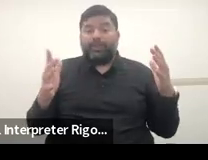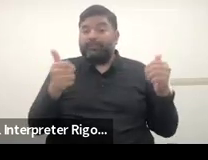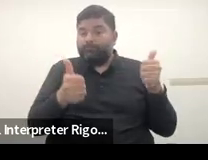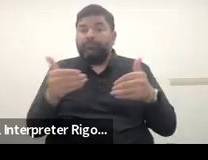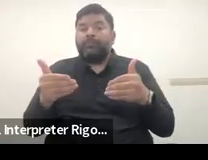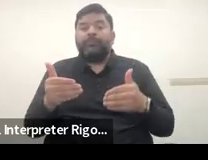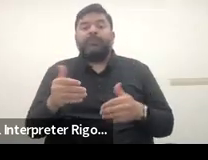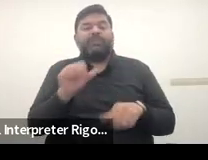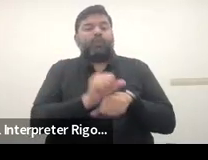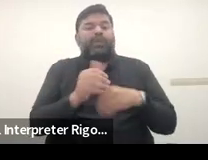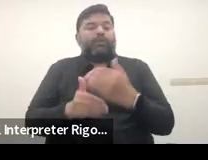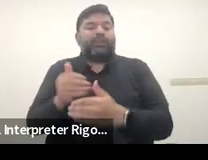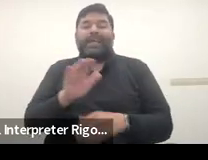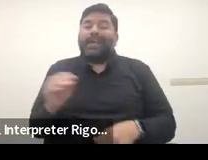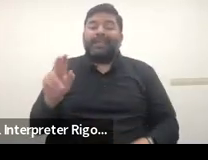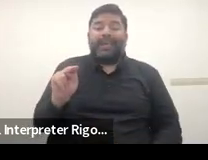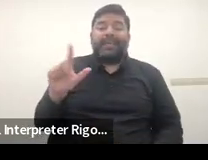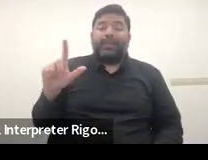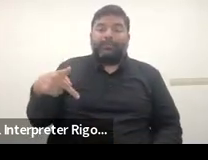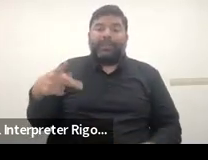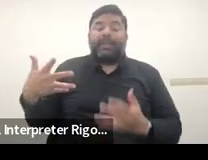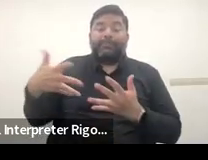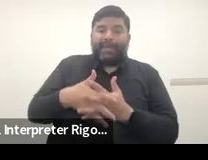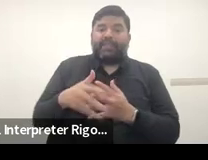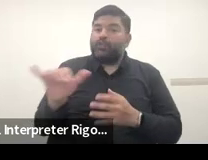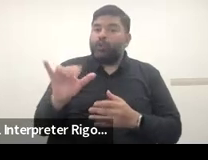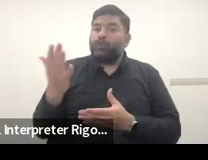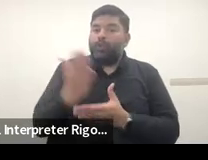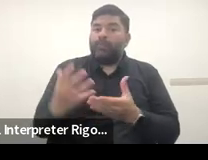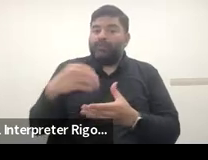embeddings, that should be part of it as well. We're hoping to submit this to NAACL so wish me